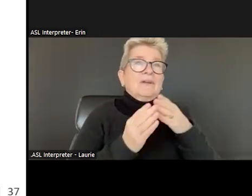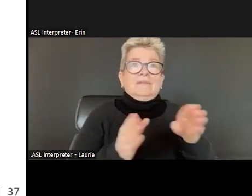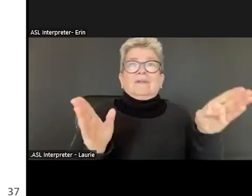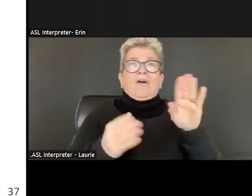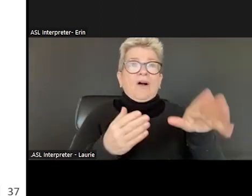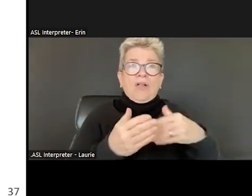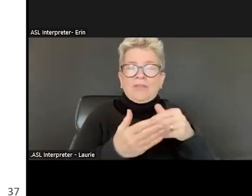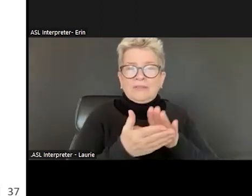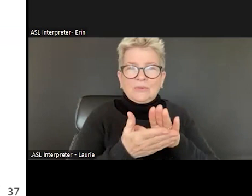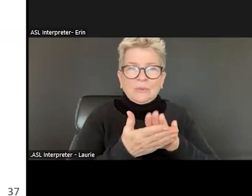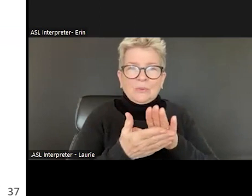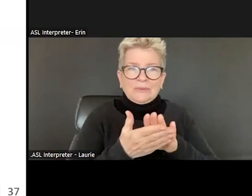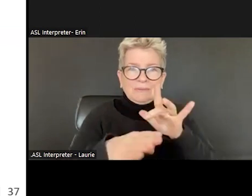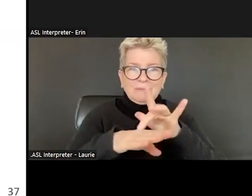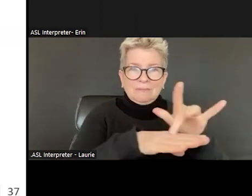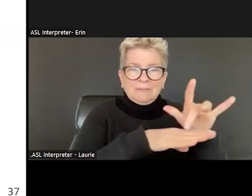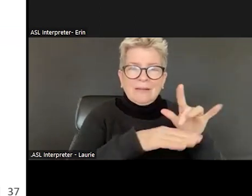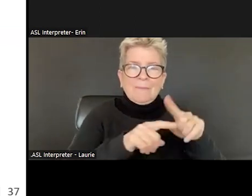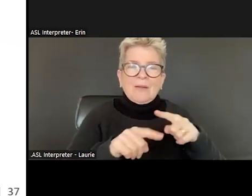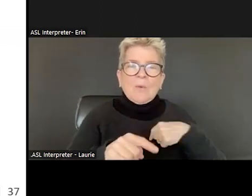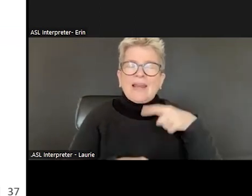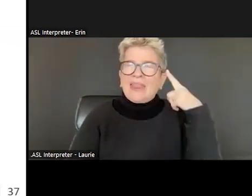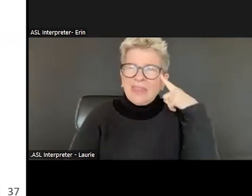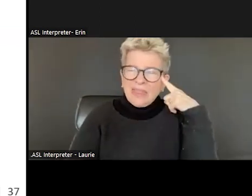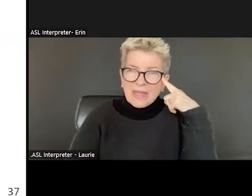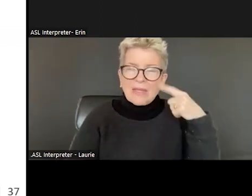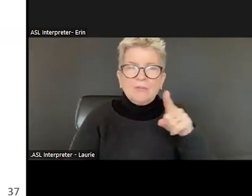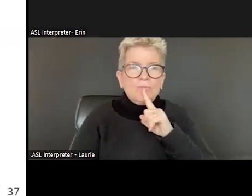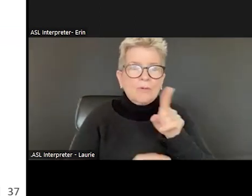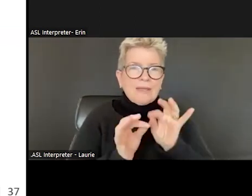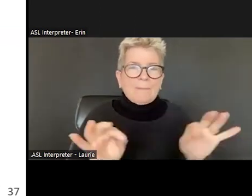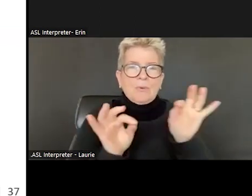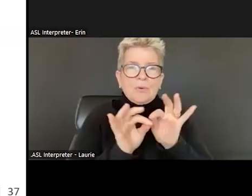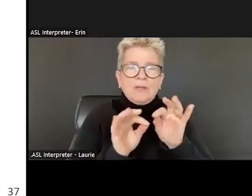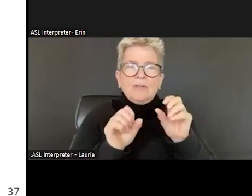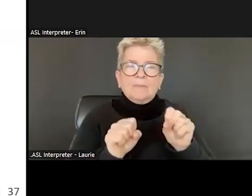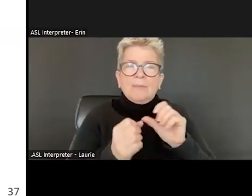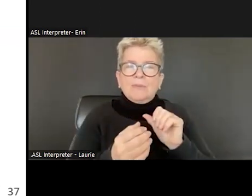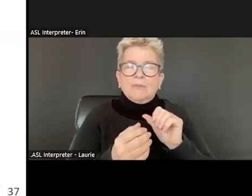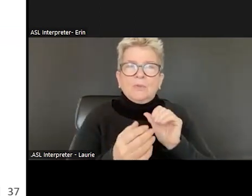But it, I think what will be really important is to reach the students who we know stand to